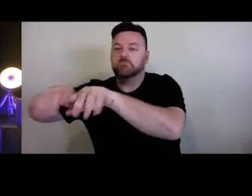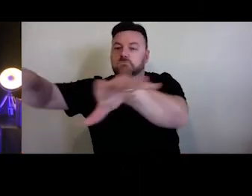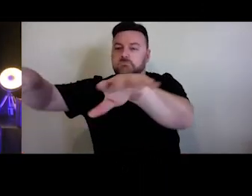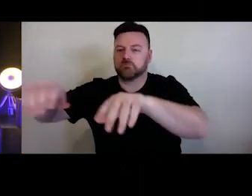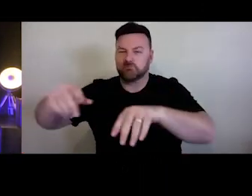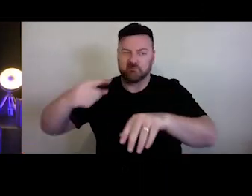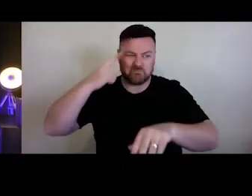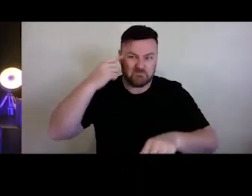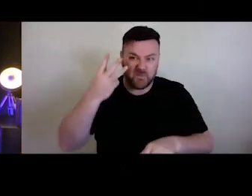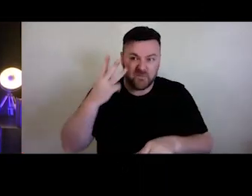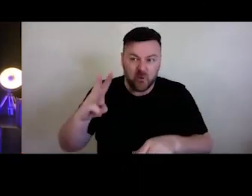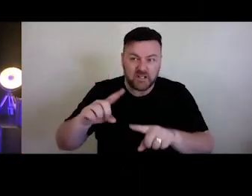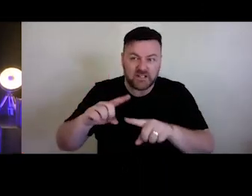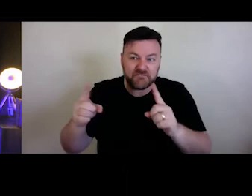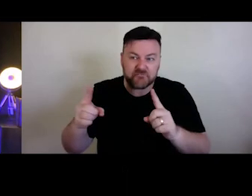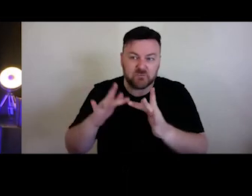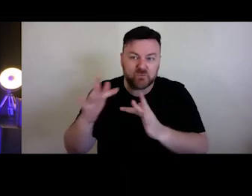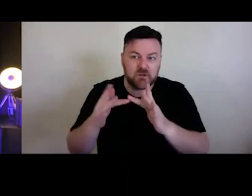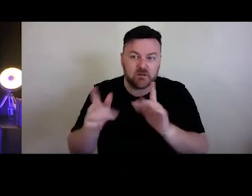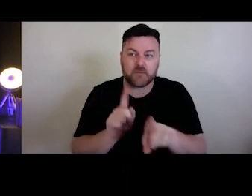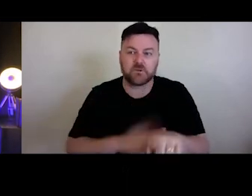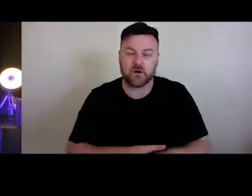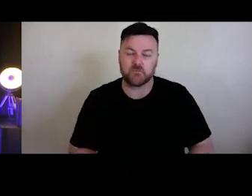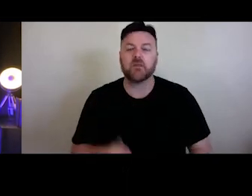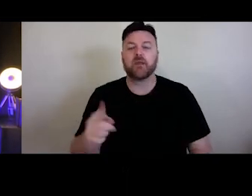different sources as once. That's a great way of getting the stream out